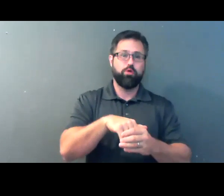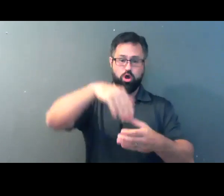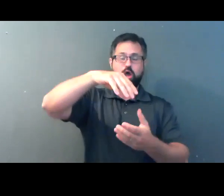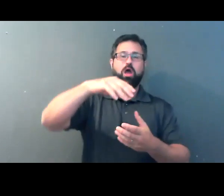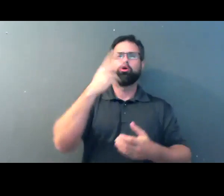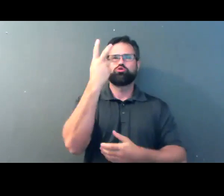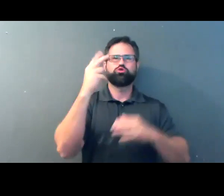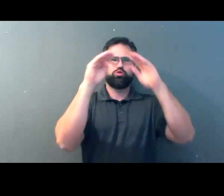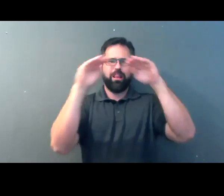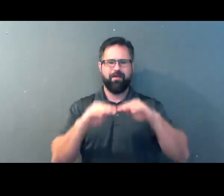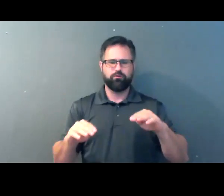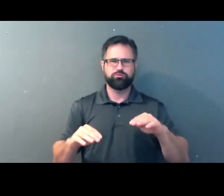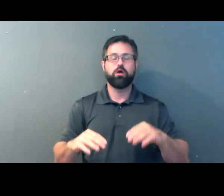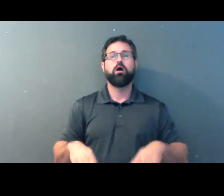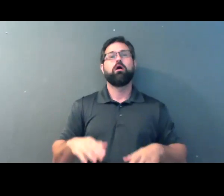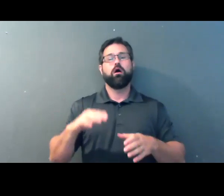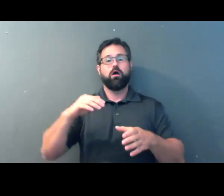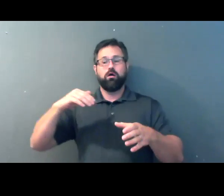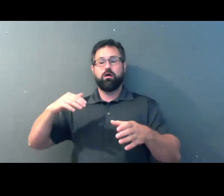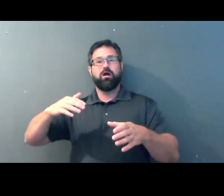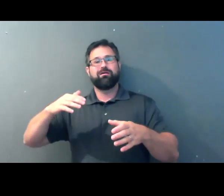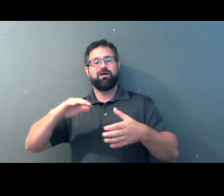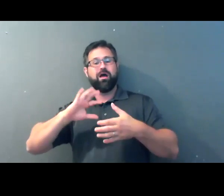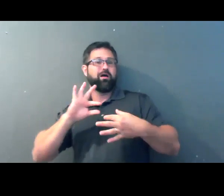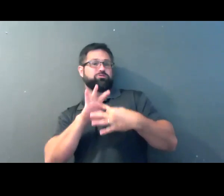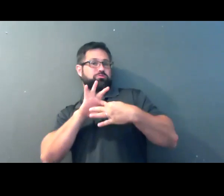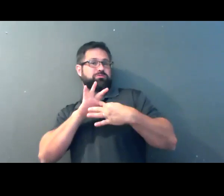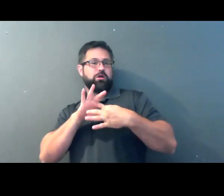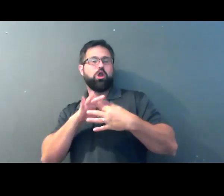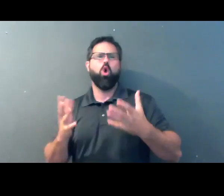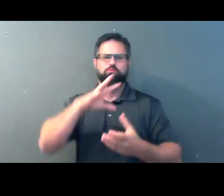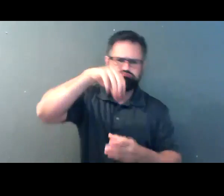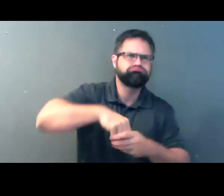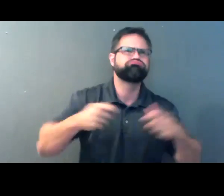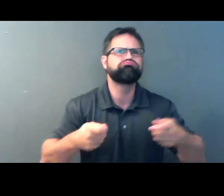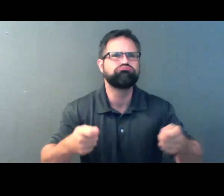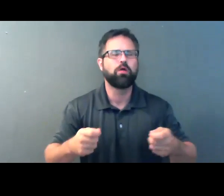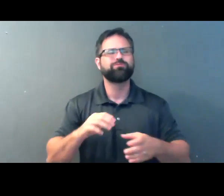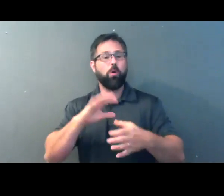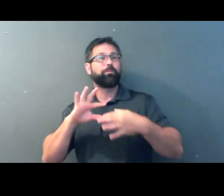basically associate members can can engage on an ad hoc basis on on specific issues